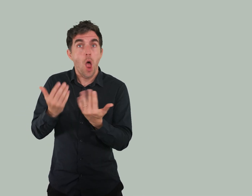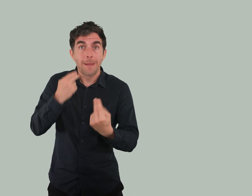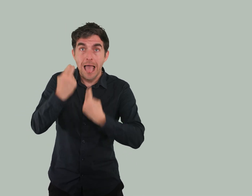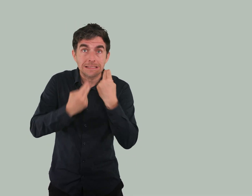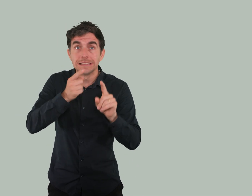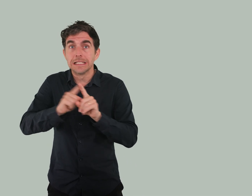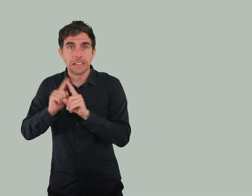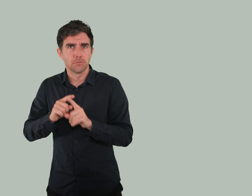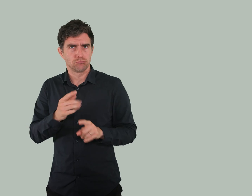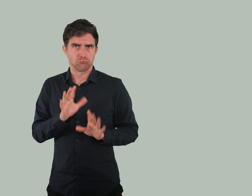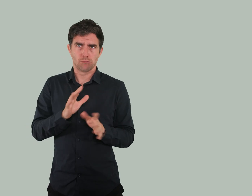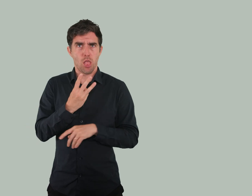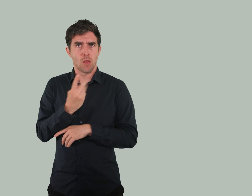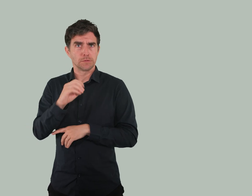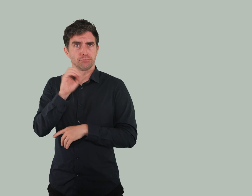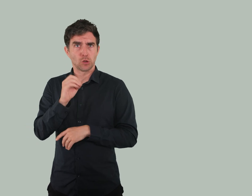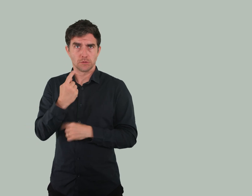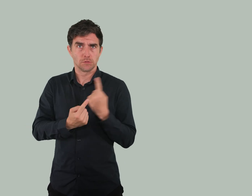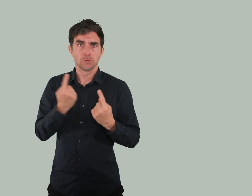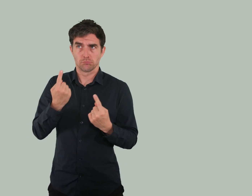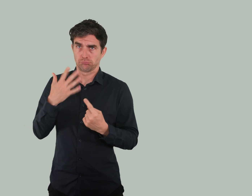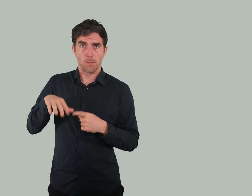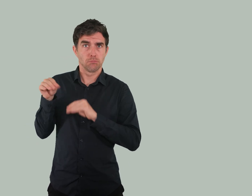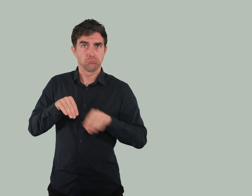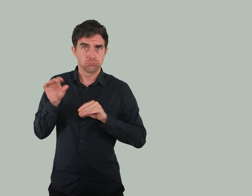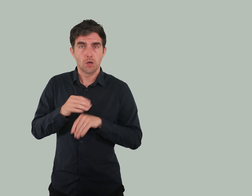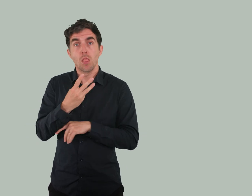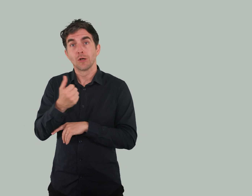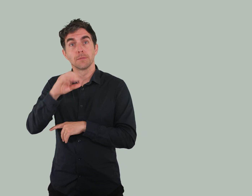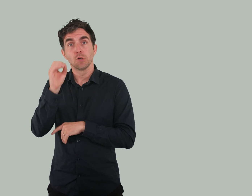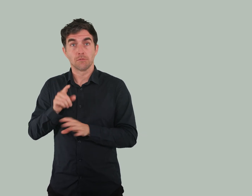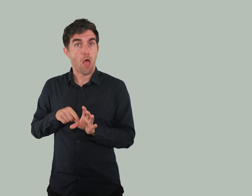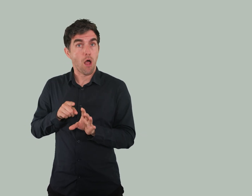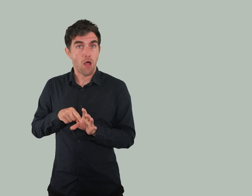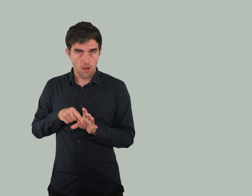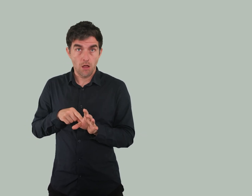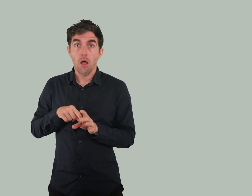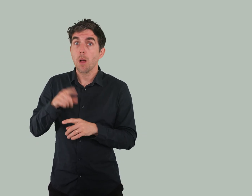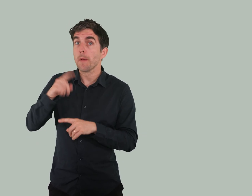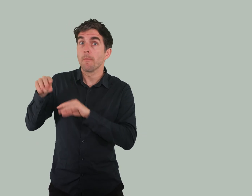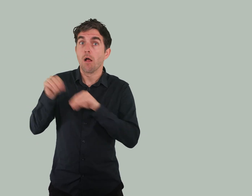In hospitality for example, 31 per cent of workers are immigrants and 36 per cent young.